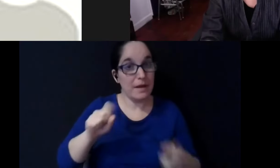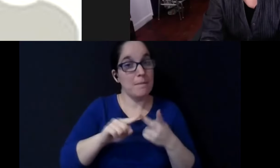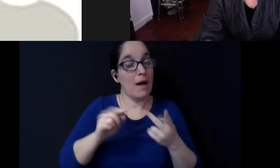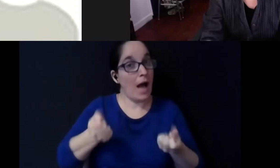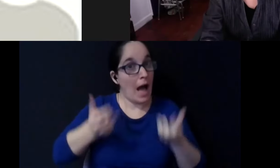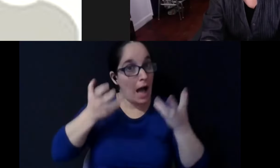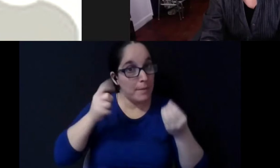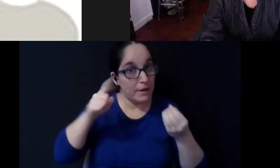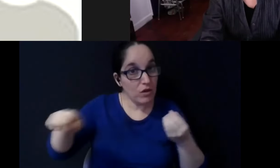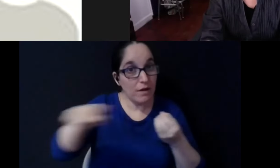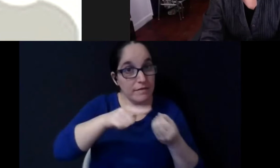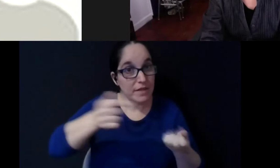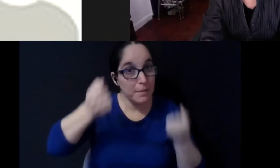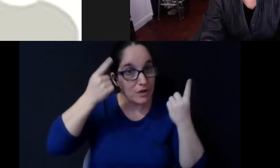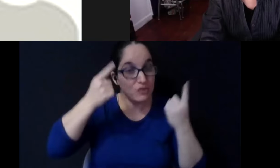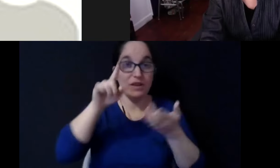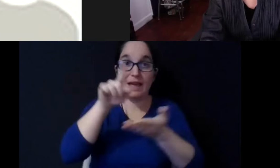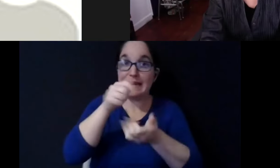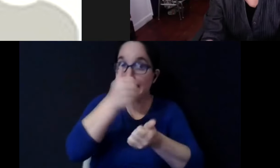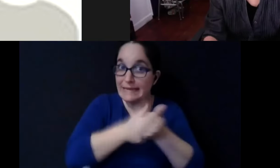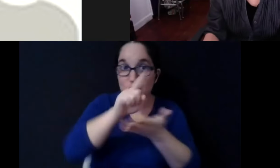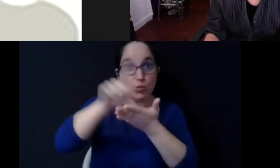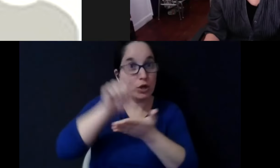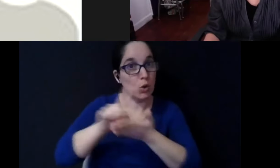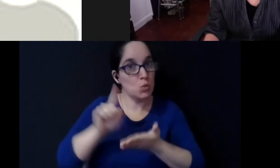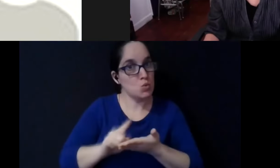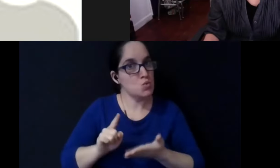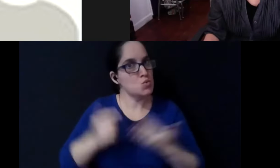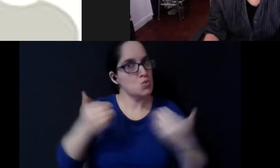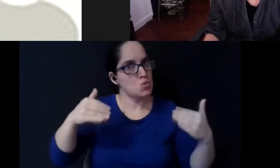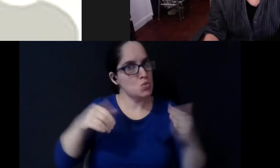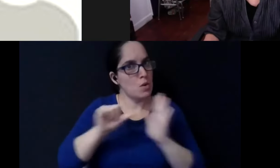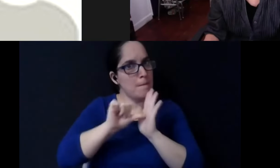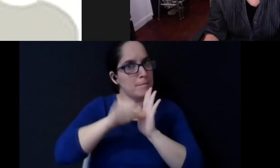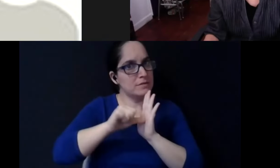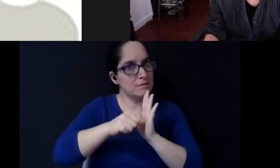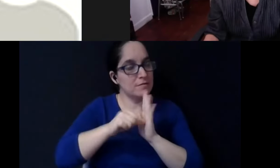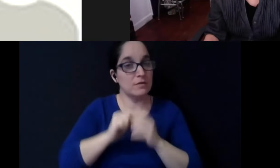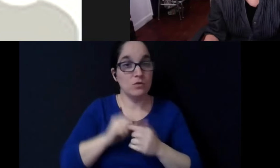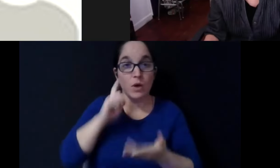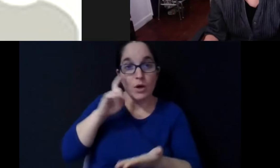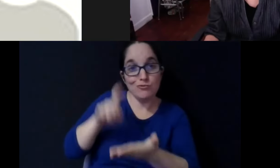in those weeks is pretty profound. So, I recognize recognize that this level of a quote curation is